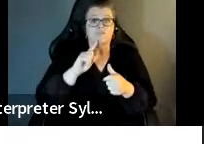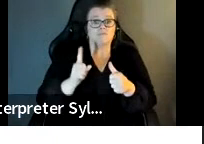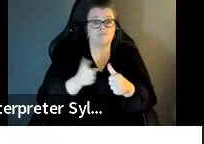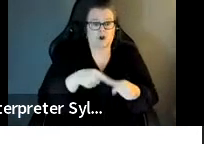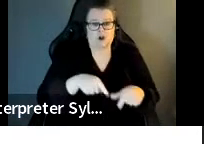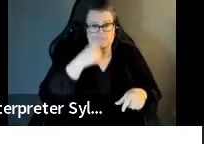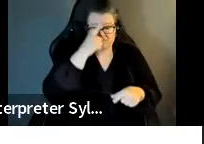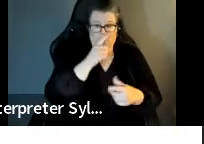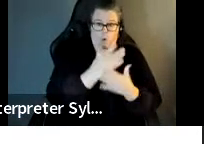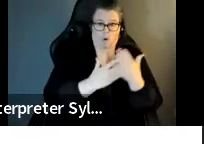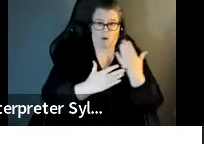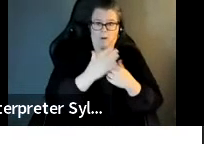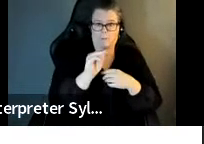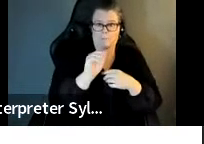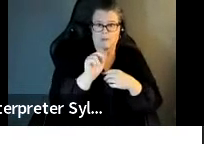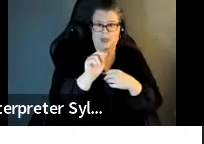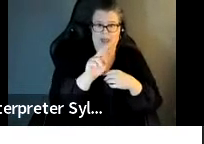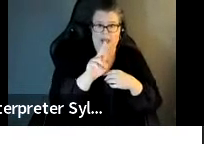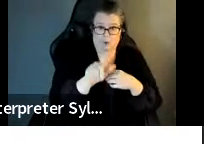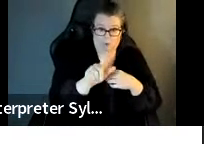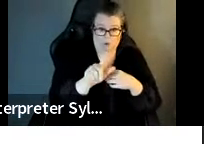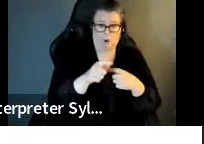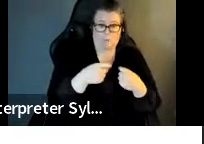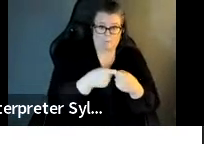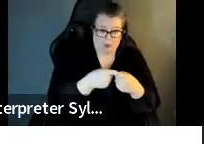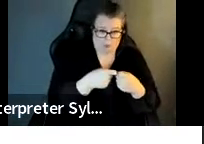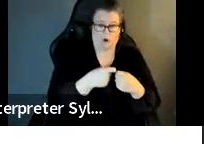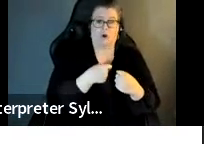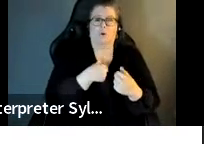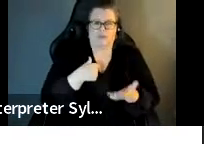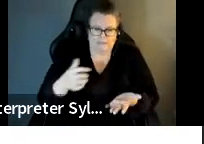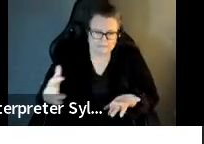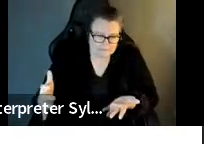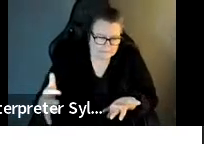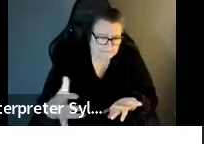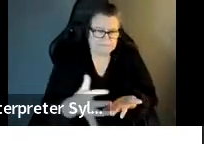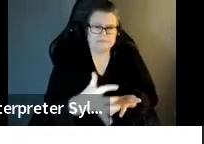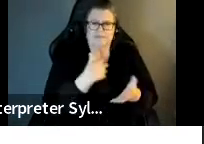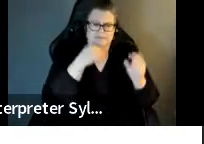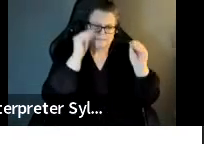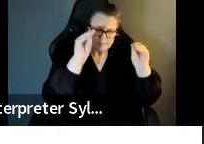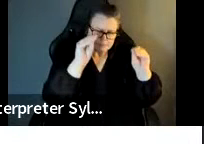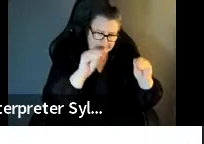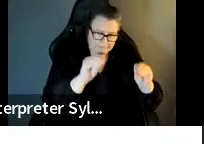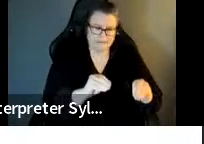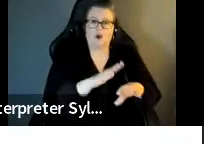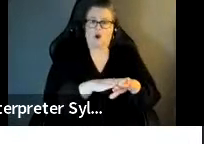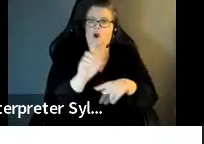and scooters into a database so that it could serve as a foundation for a long-term, long-range